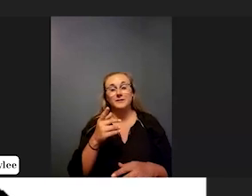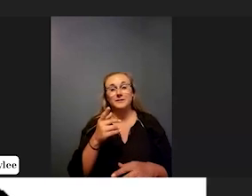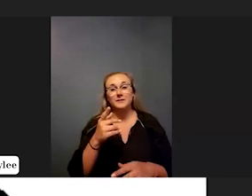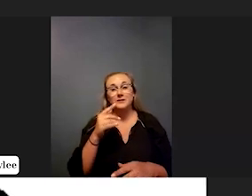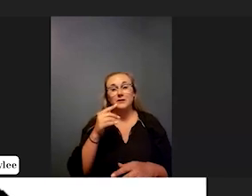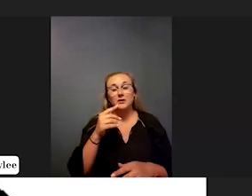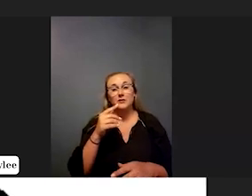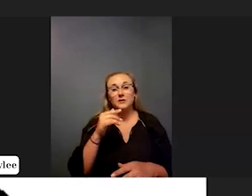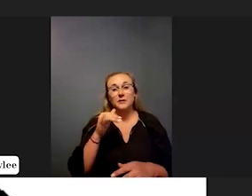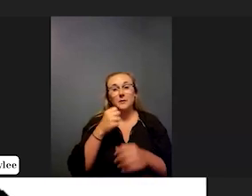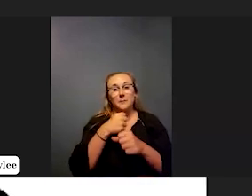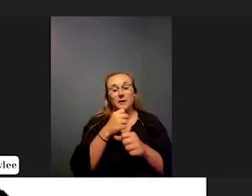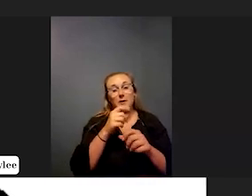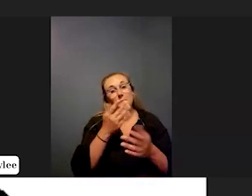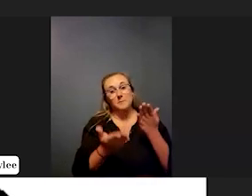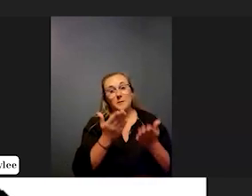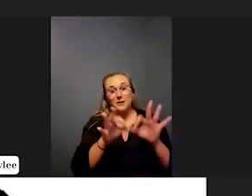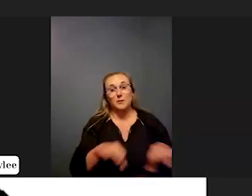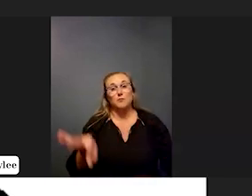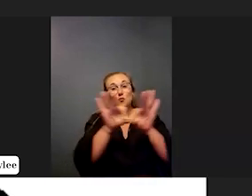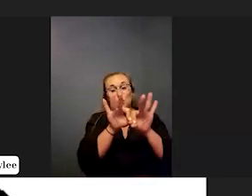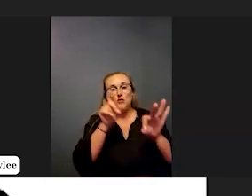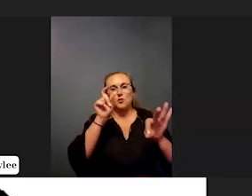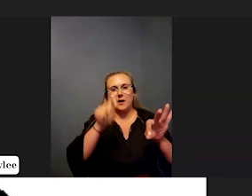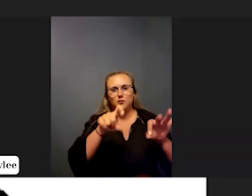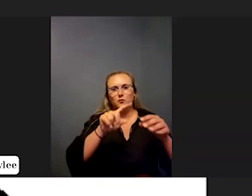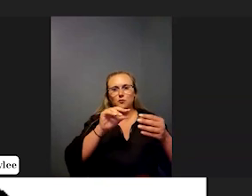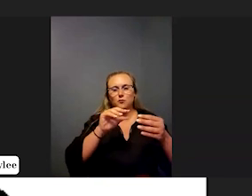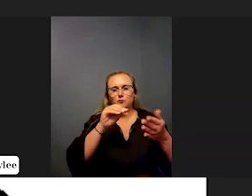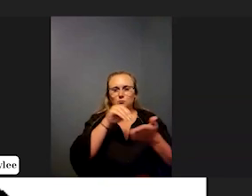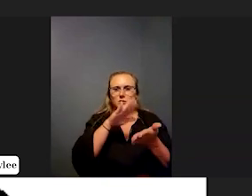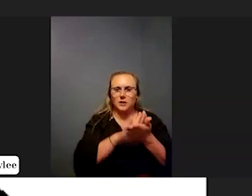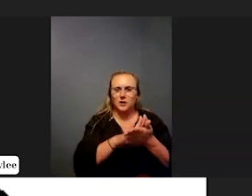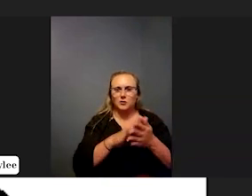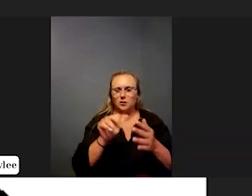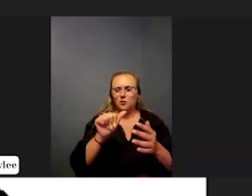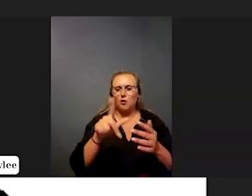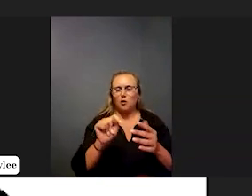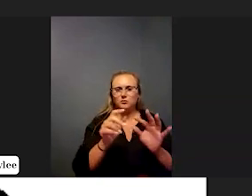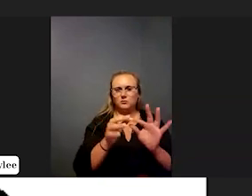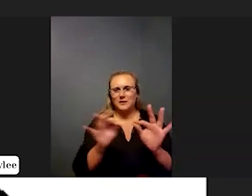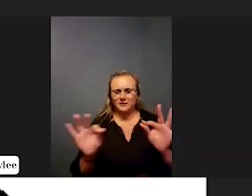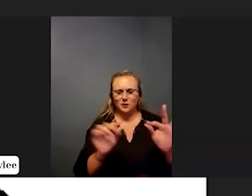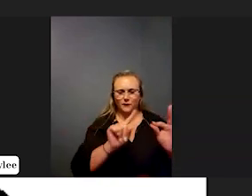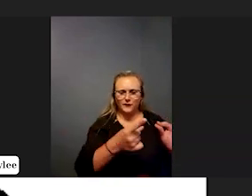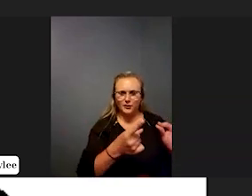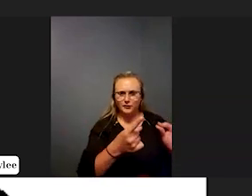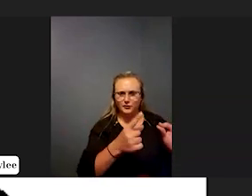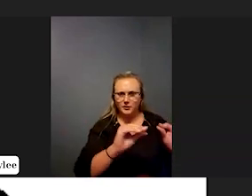That may be important in communications. We need to know what kind of other materials the student may be getting access to,